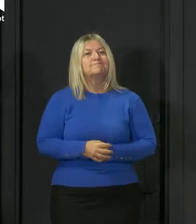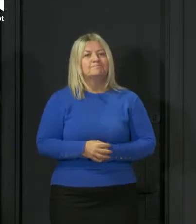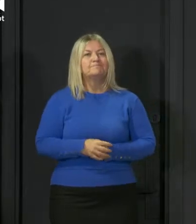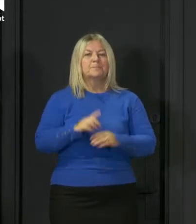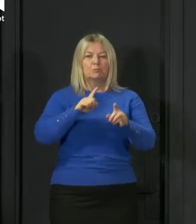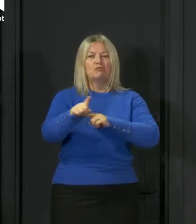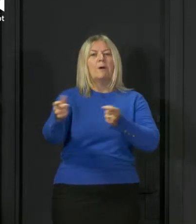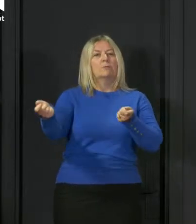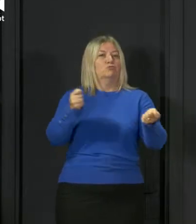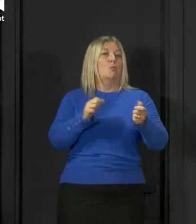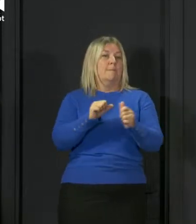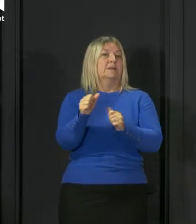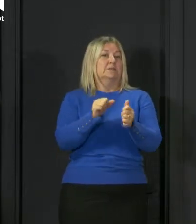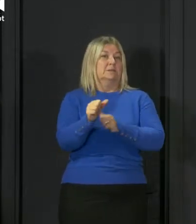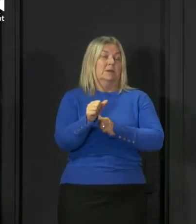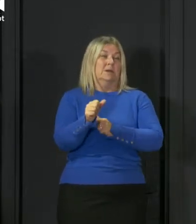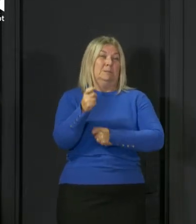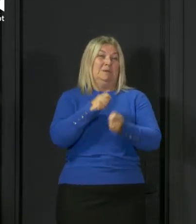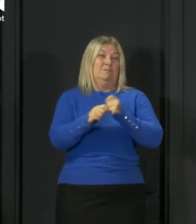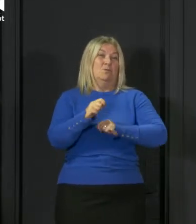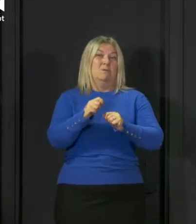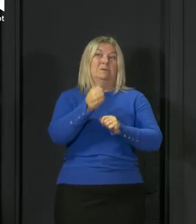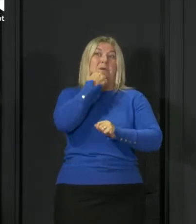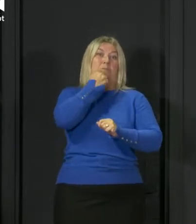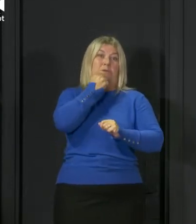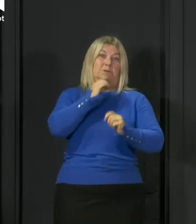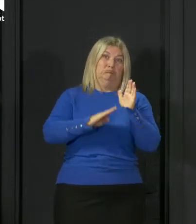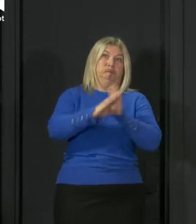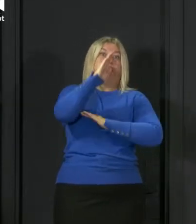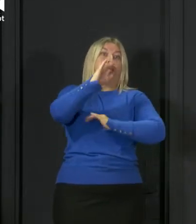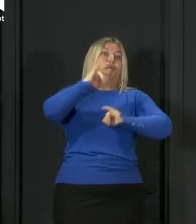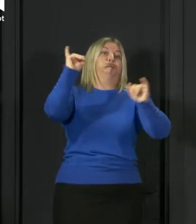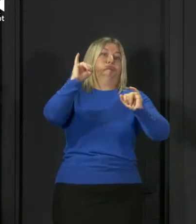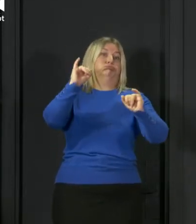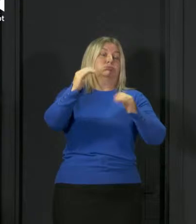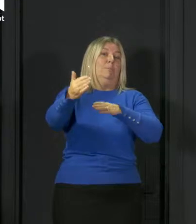control before we go deeper into winter. Thank you very much for listening.